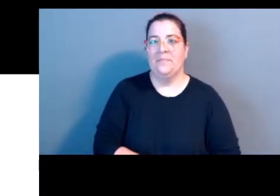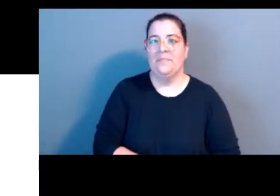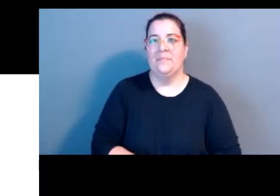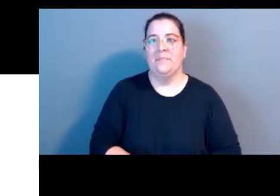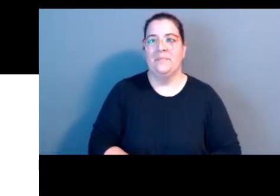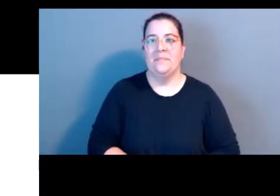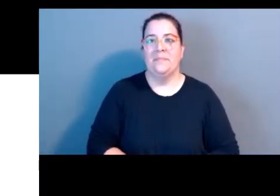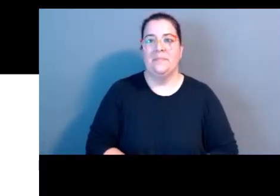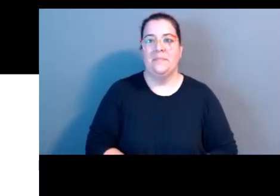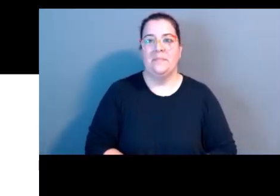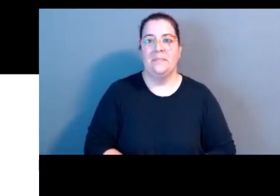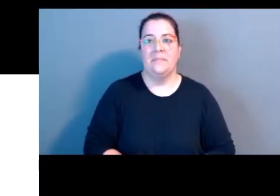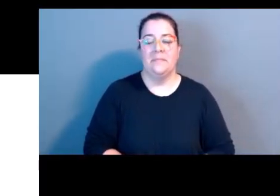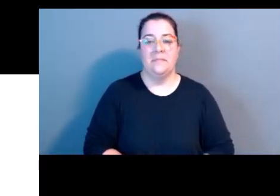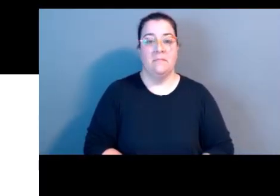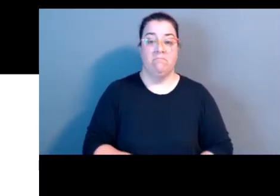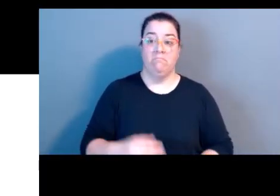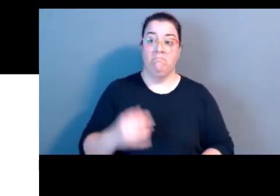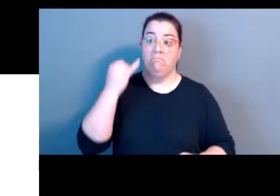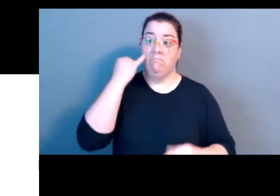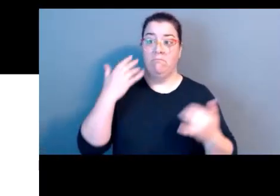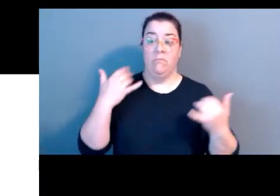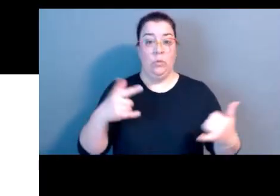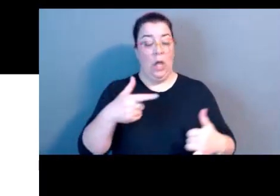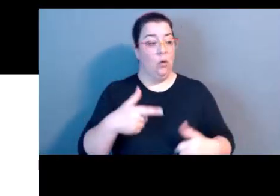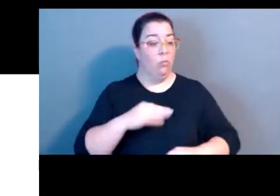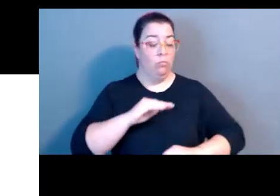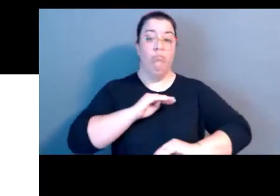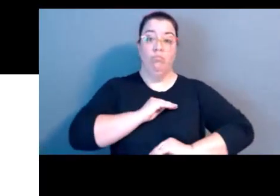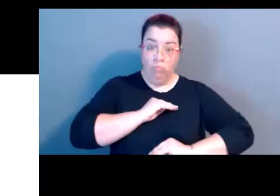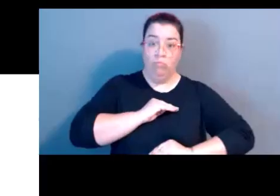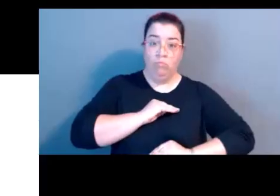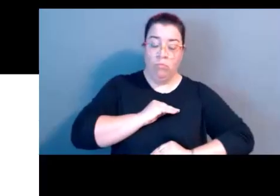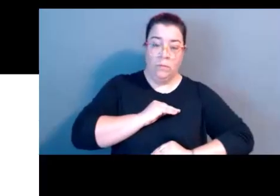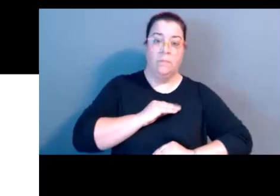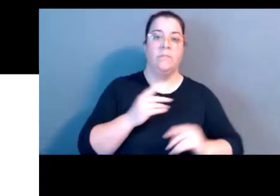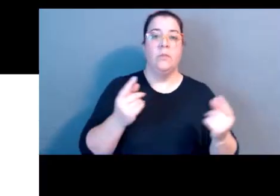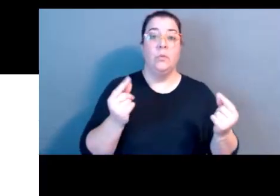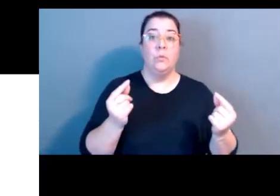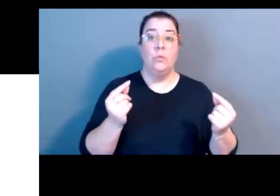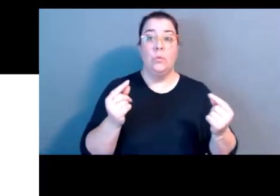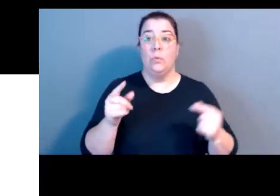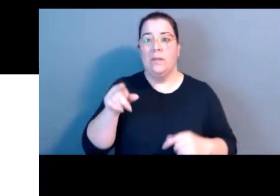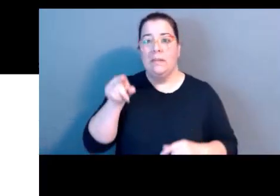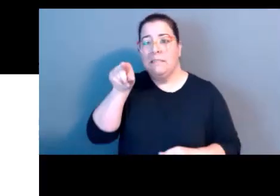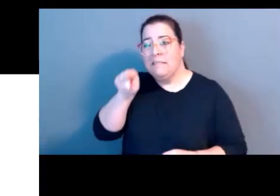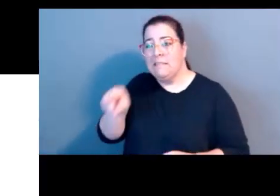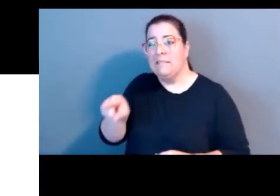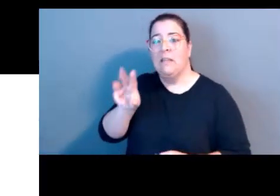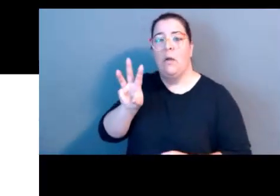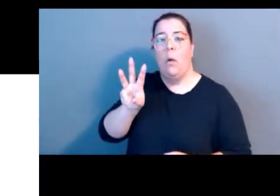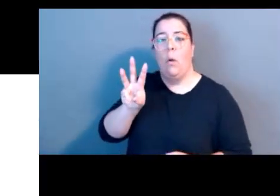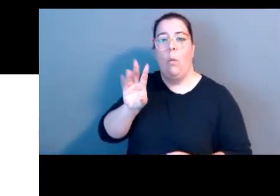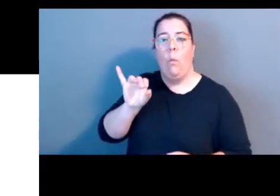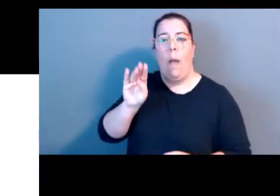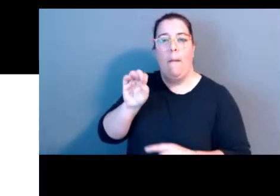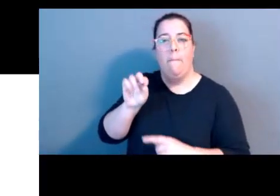If you enjoyed this webinar, you can click on the Webinars and information sessions